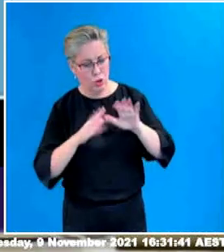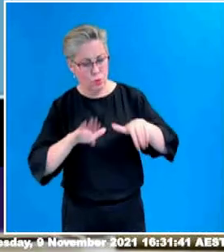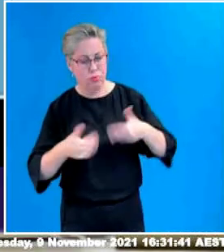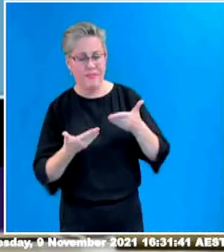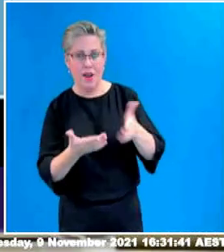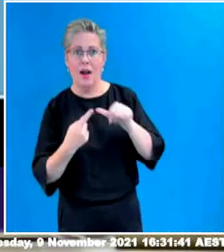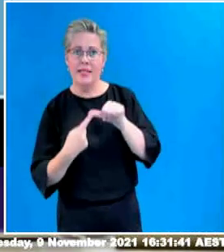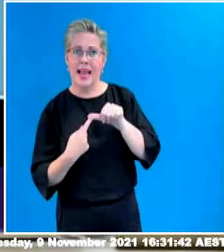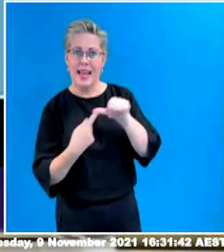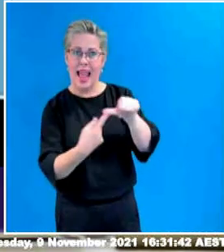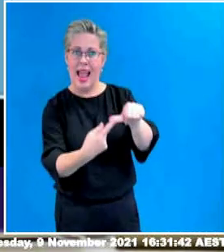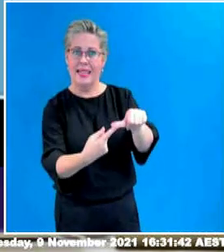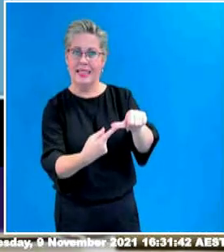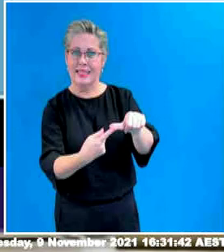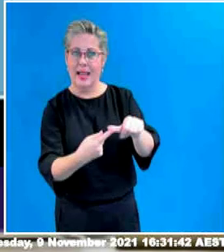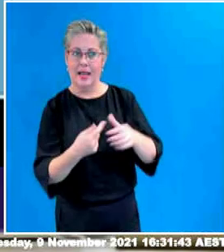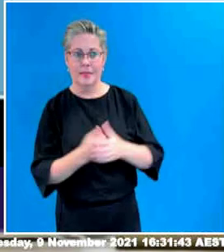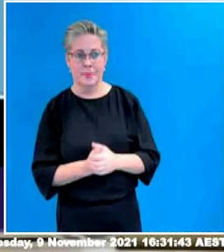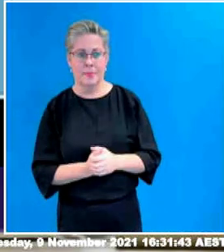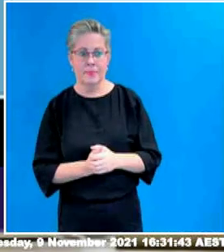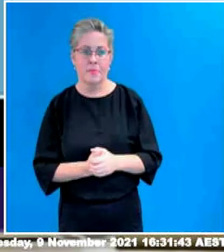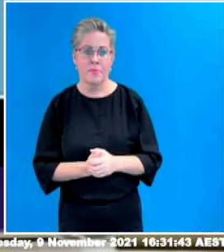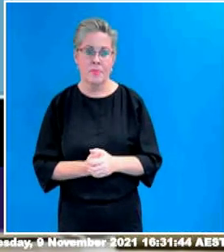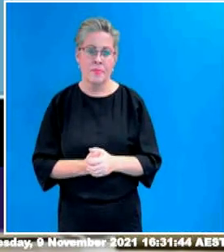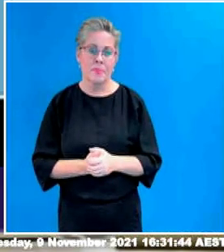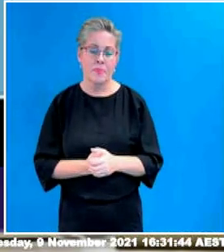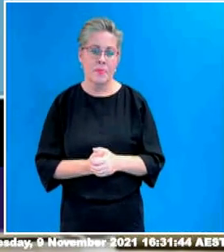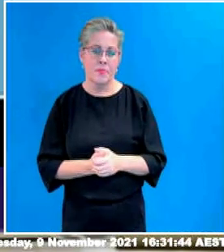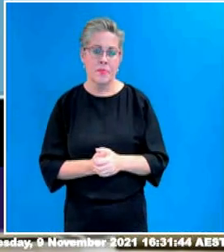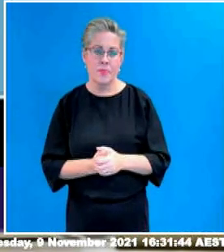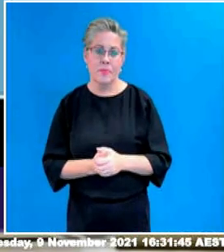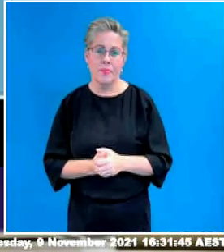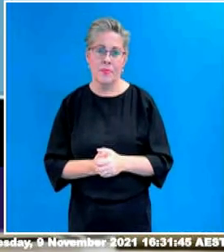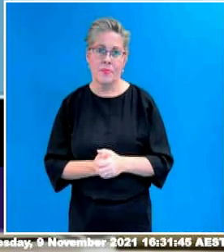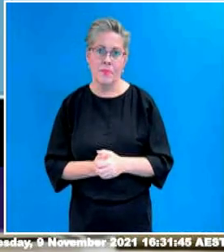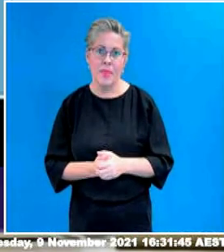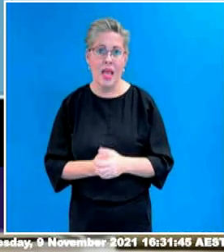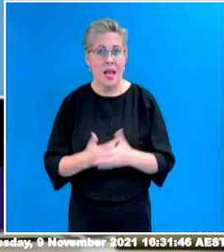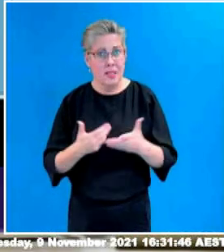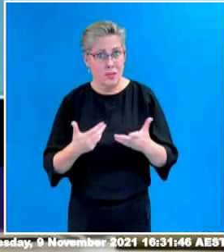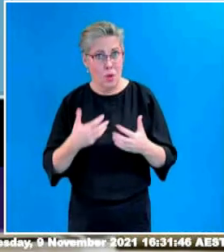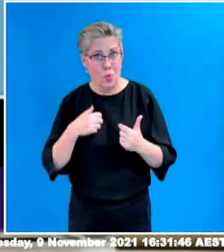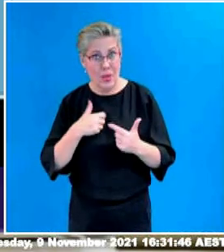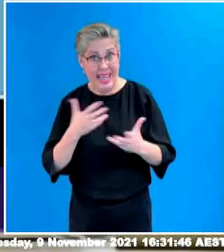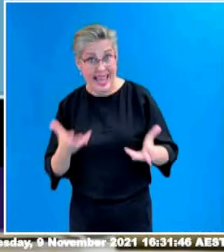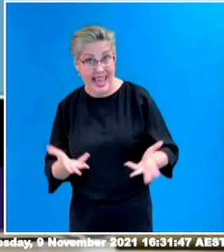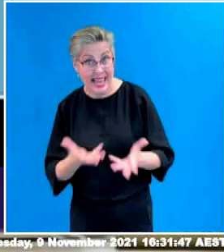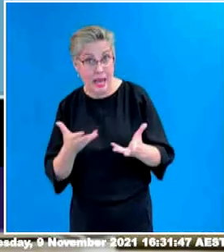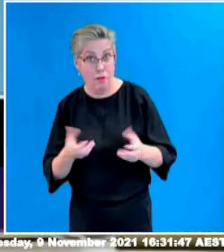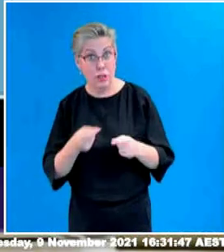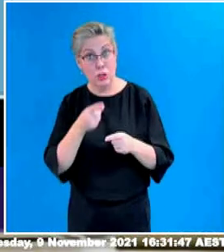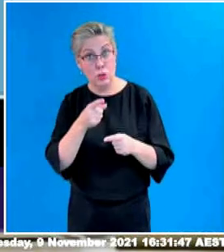We intended to meet those, if we could, by encouraging our learned friends to